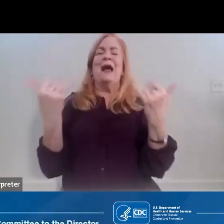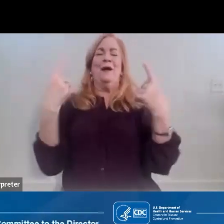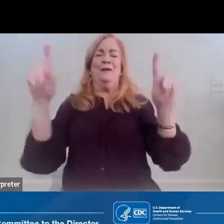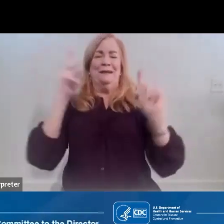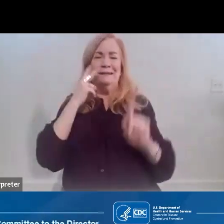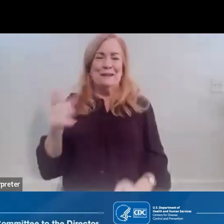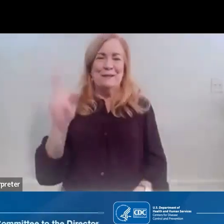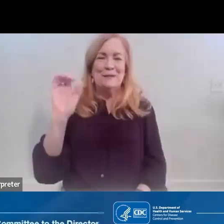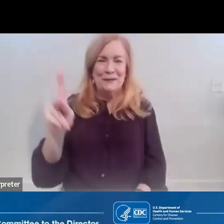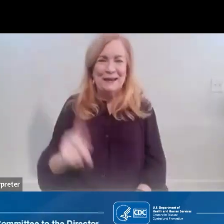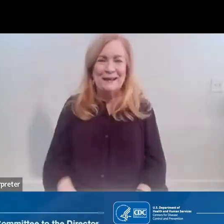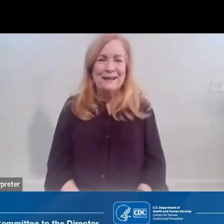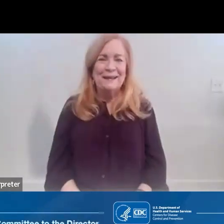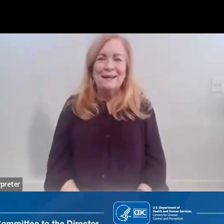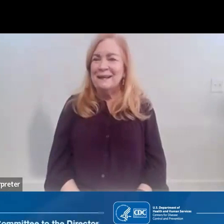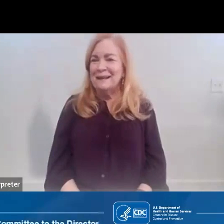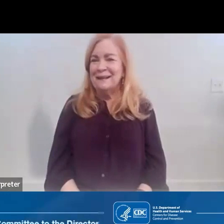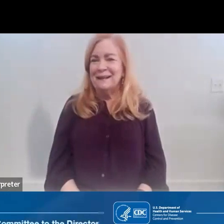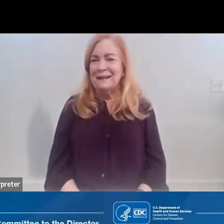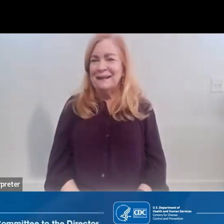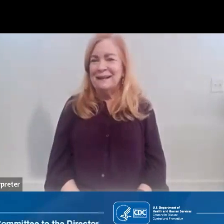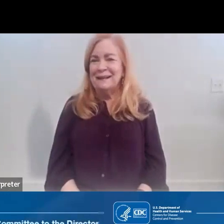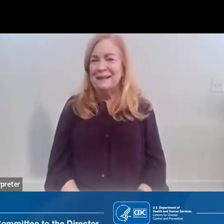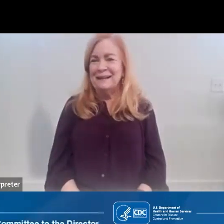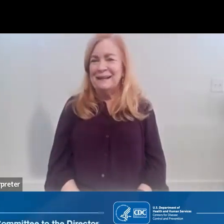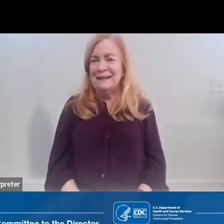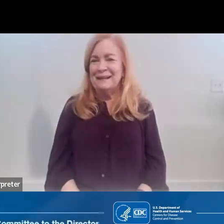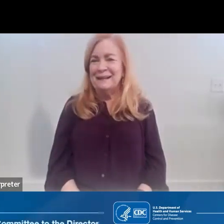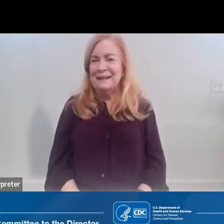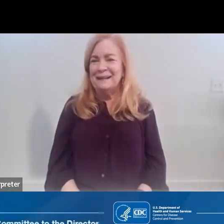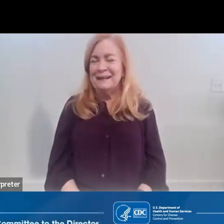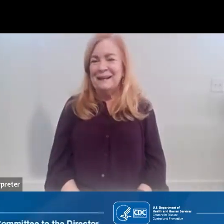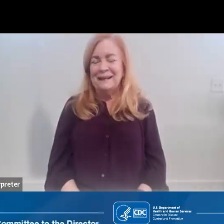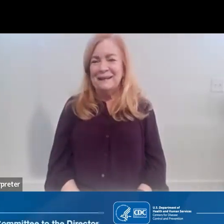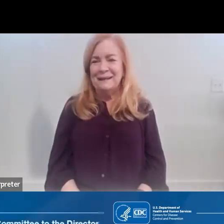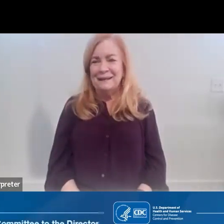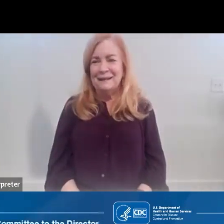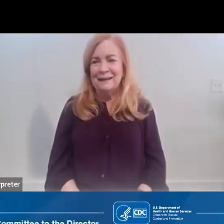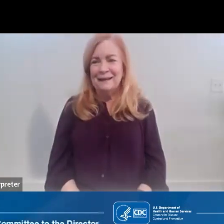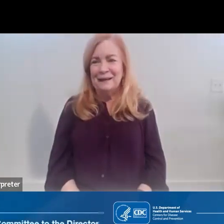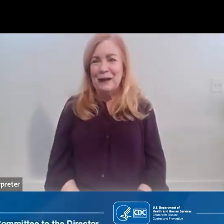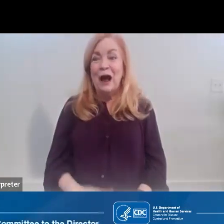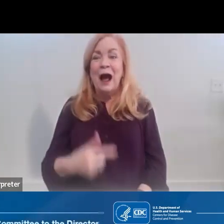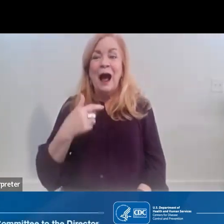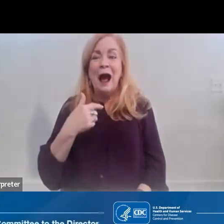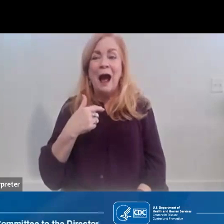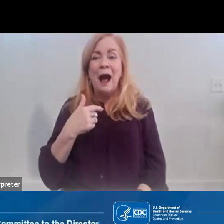Now that you've noticed me, let me just say, I thought that that's great.